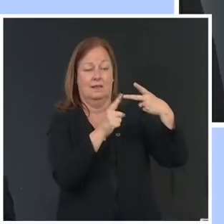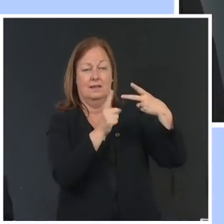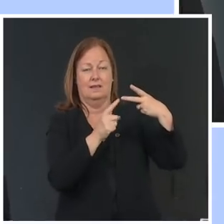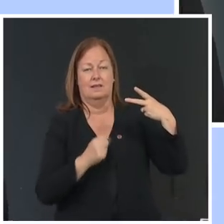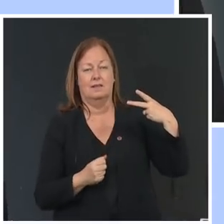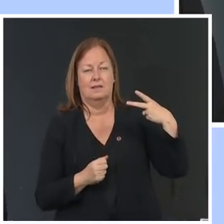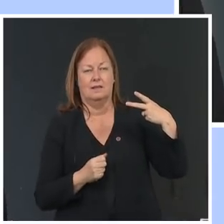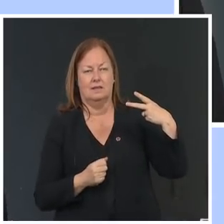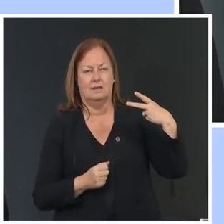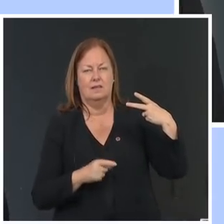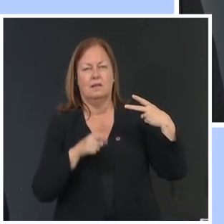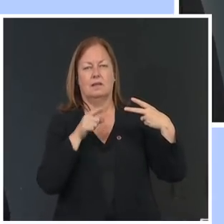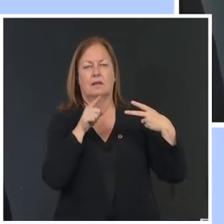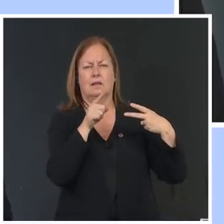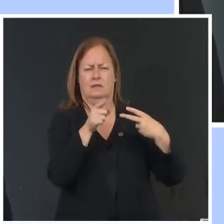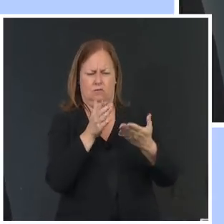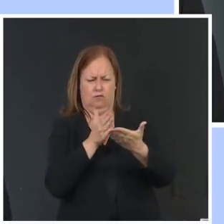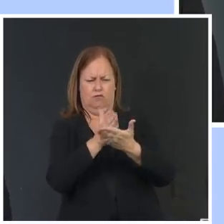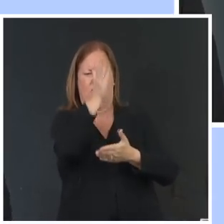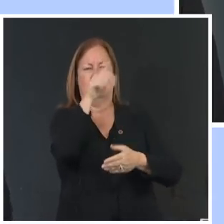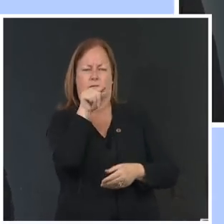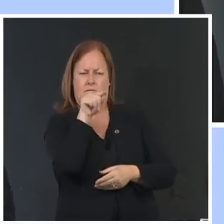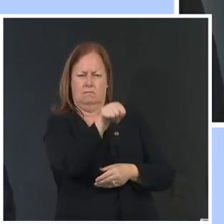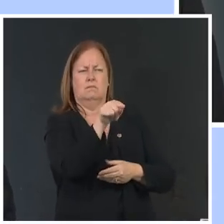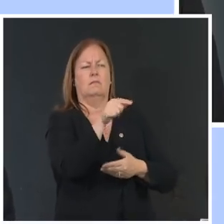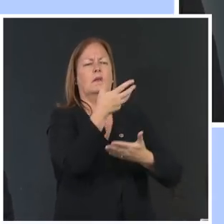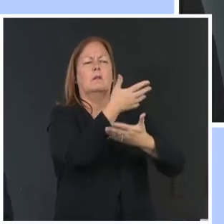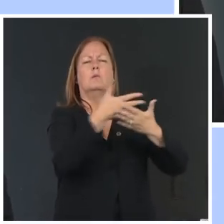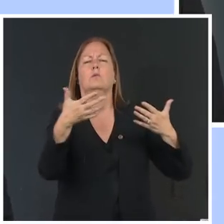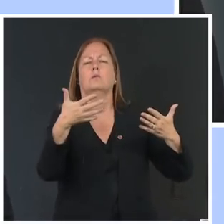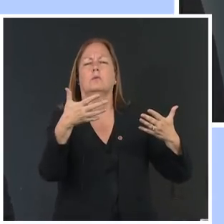century, and, indeed even now we often come across with this kind of prospective.